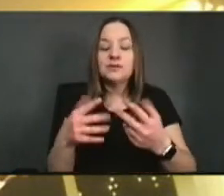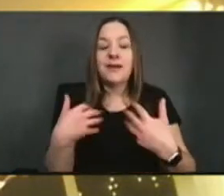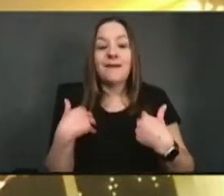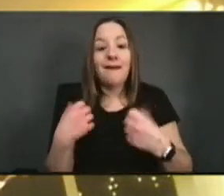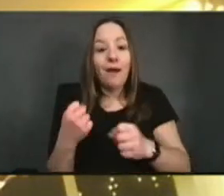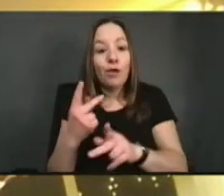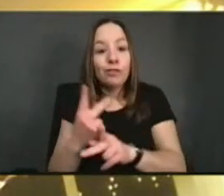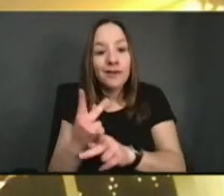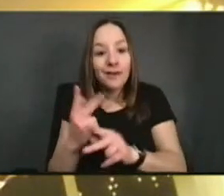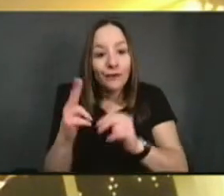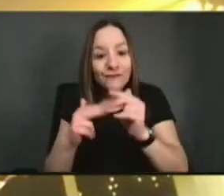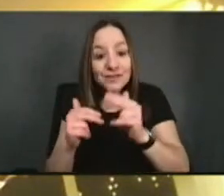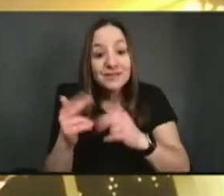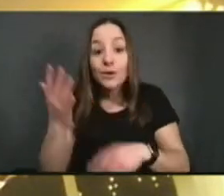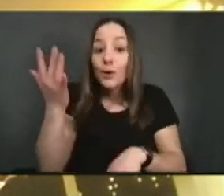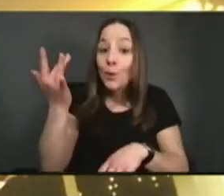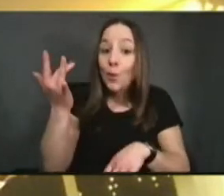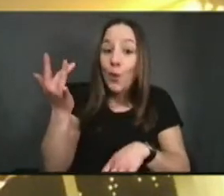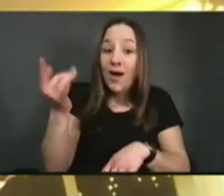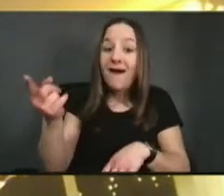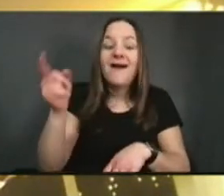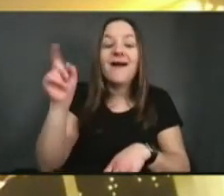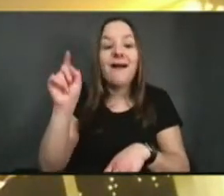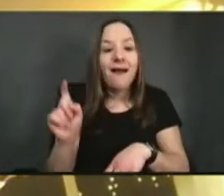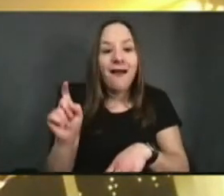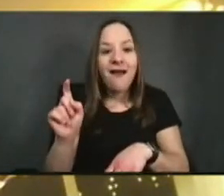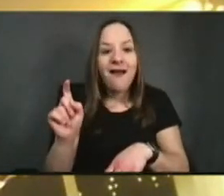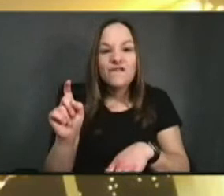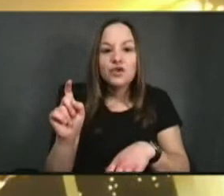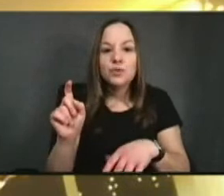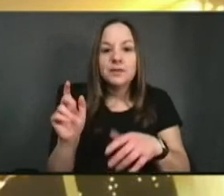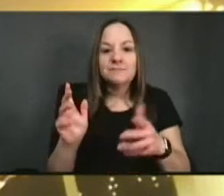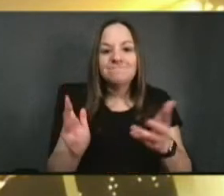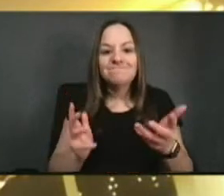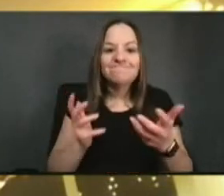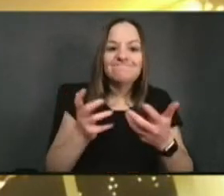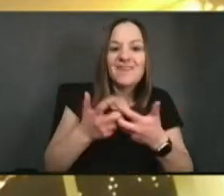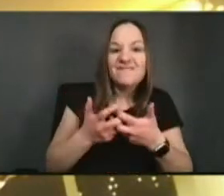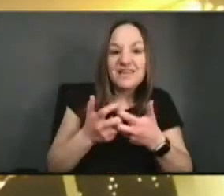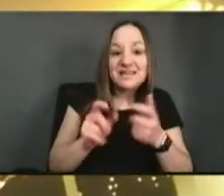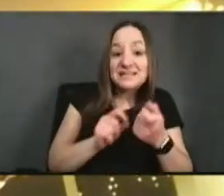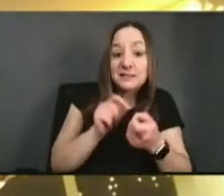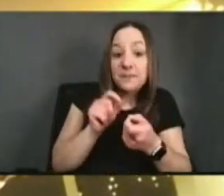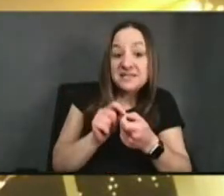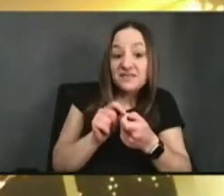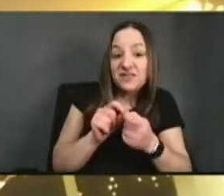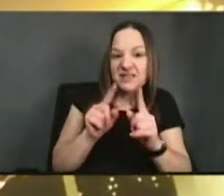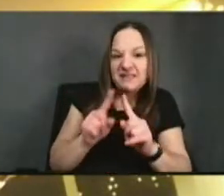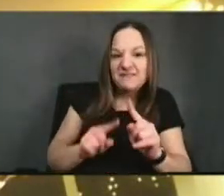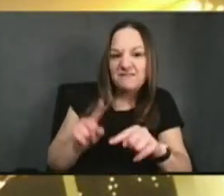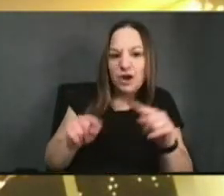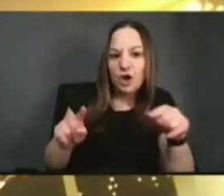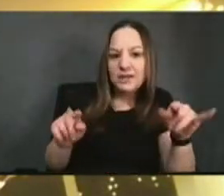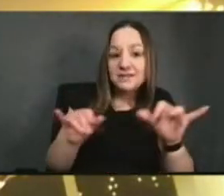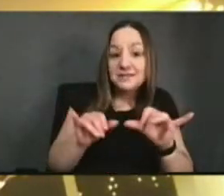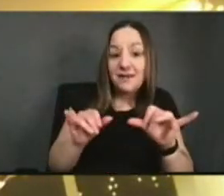hospitals and healthcare facilities because they are have